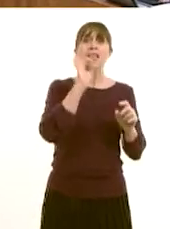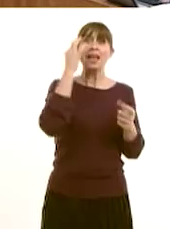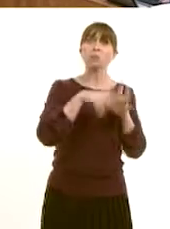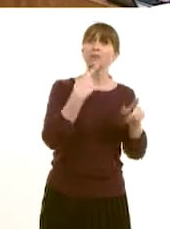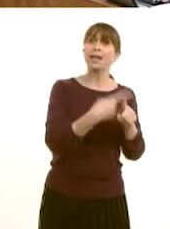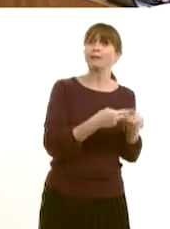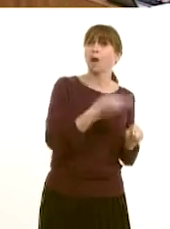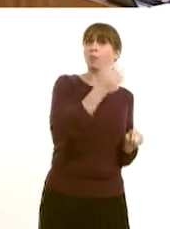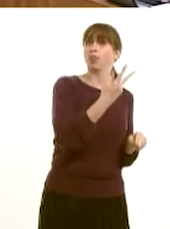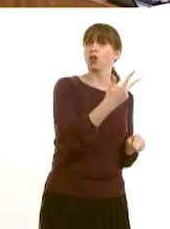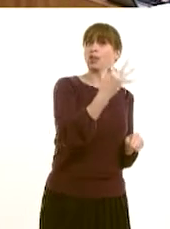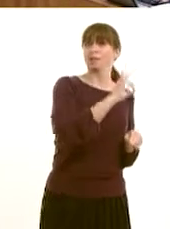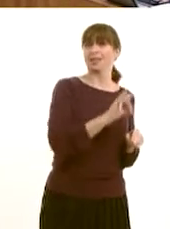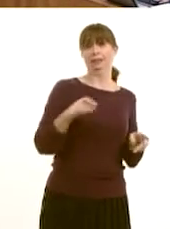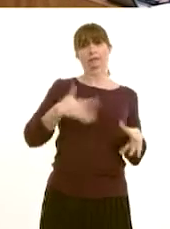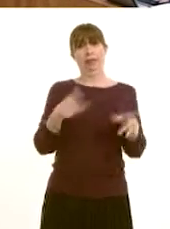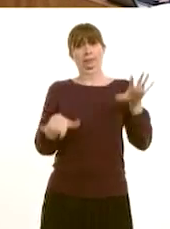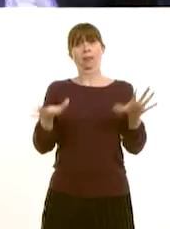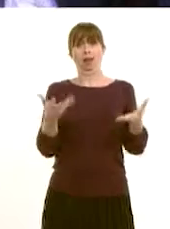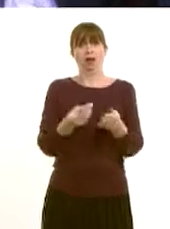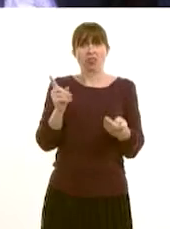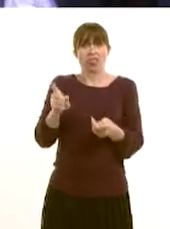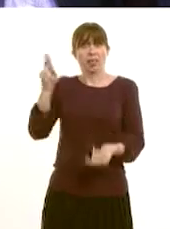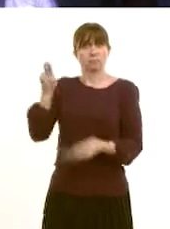Carwyn Jones: The second thing he mentioned was higher education.